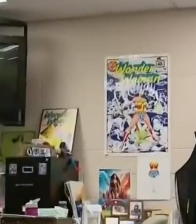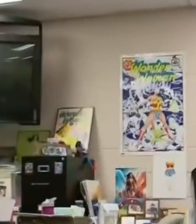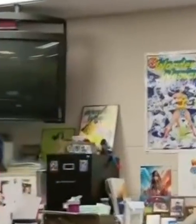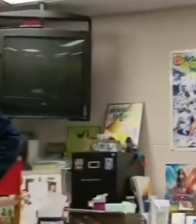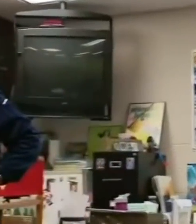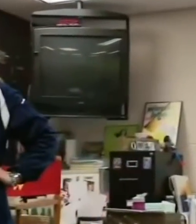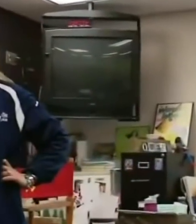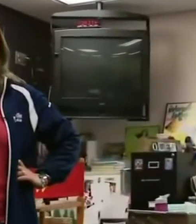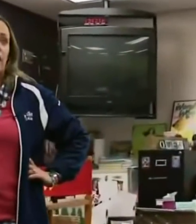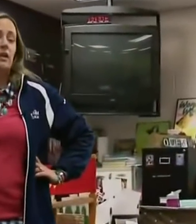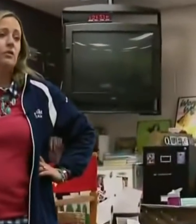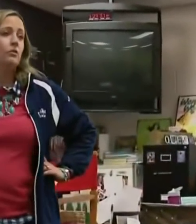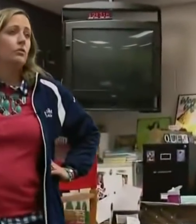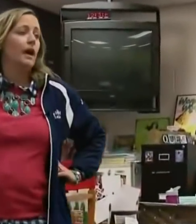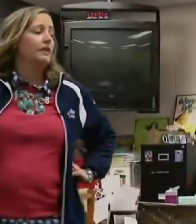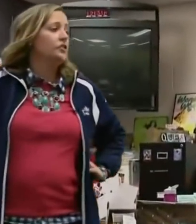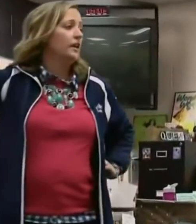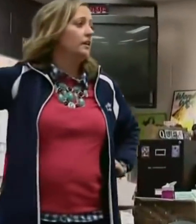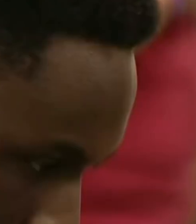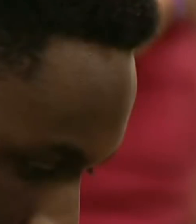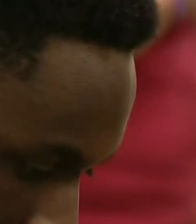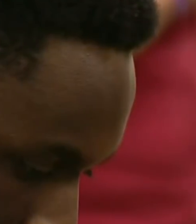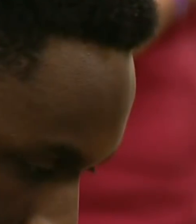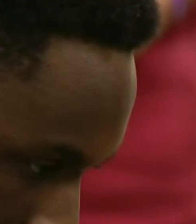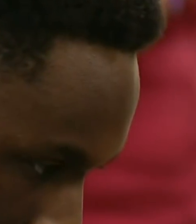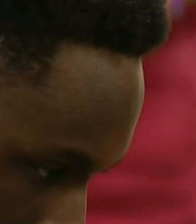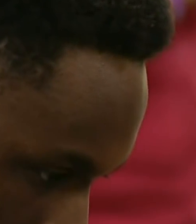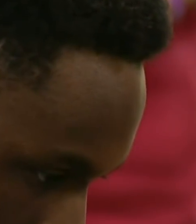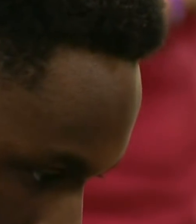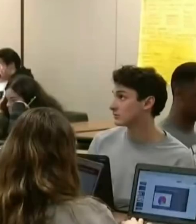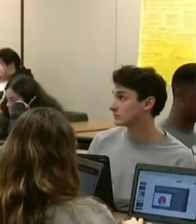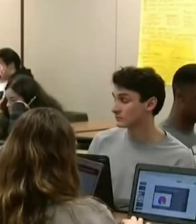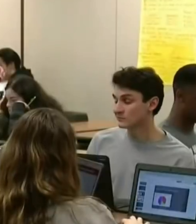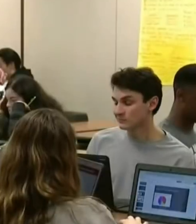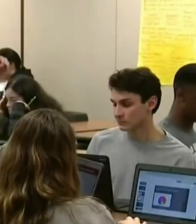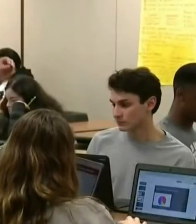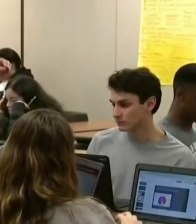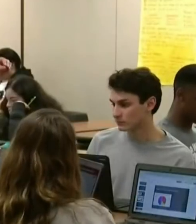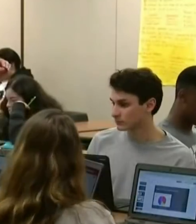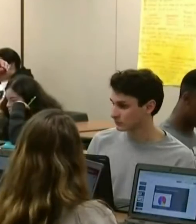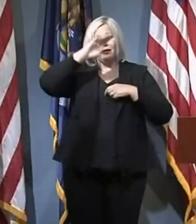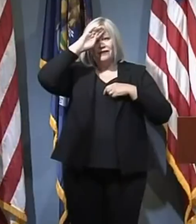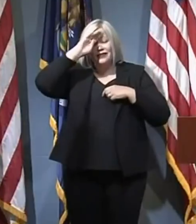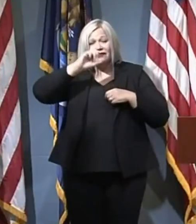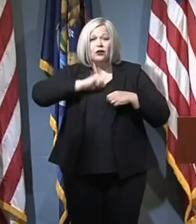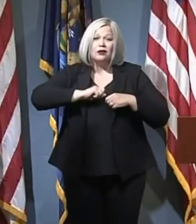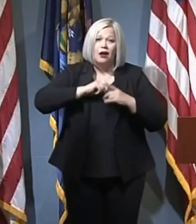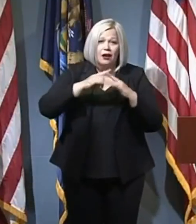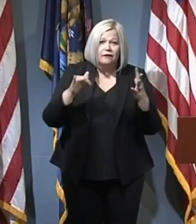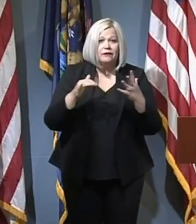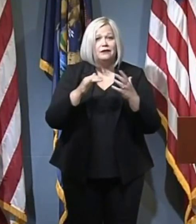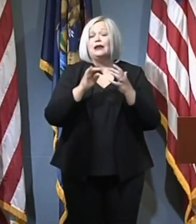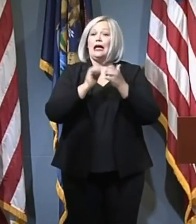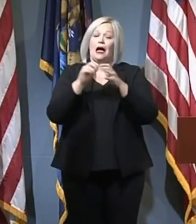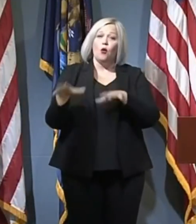AND $256 MILLION NEW BUDGET DOLLARS FROM HER CAPITAL COLLEAGUES, SHE IS SUPPLYING